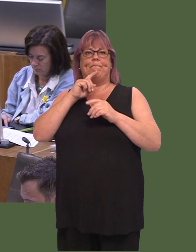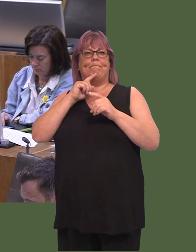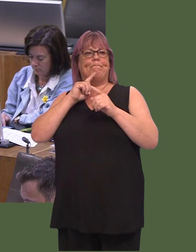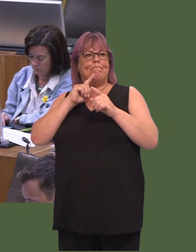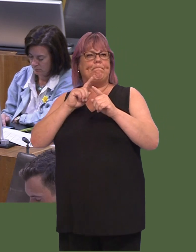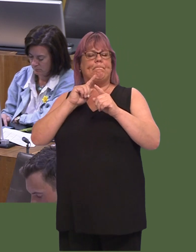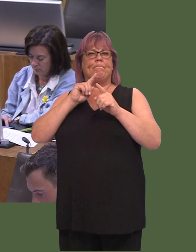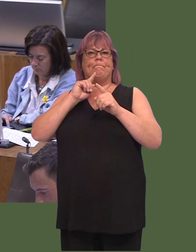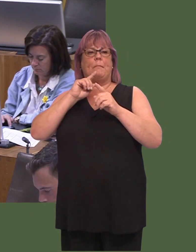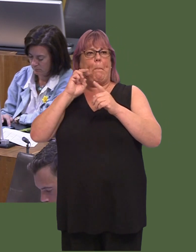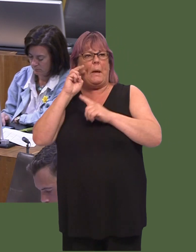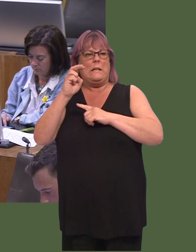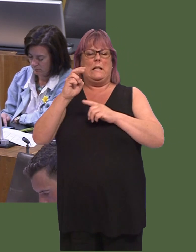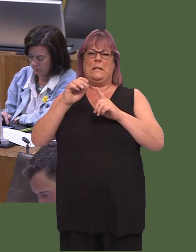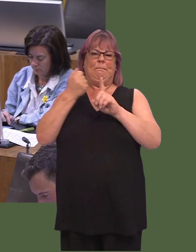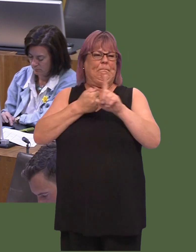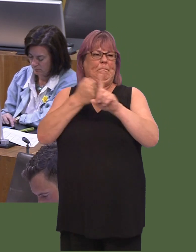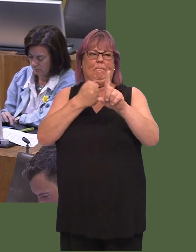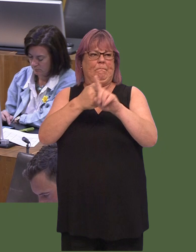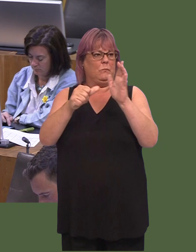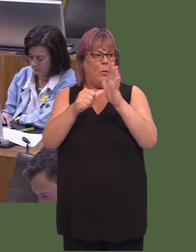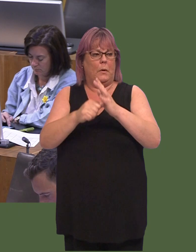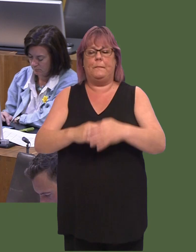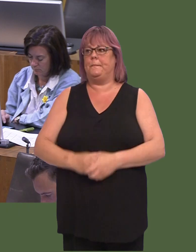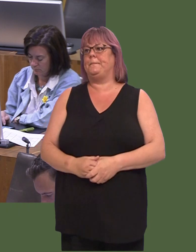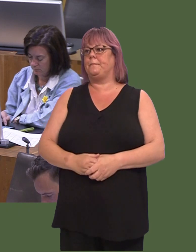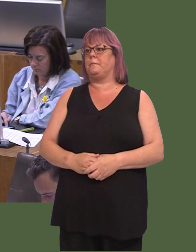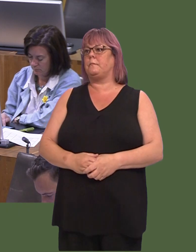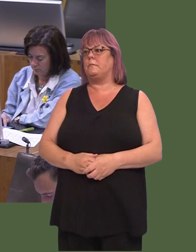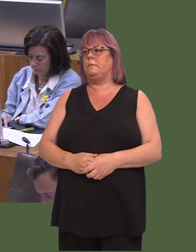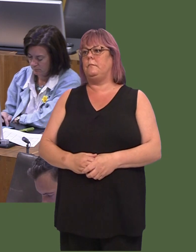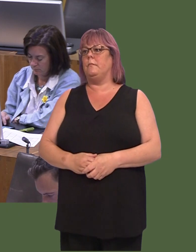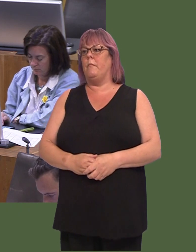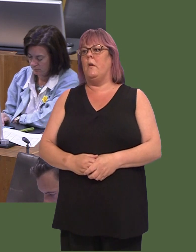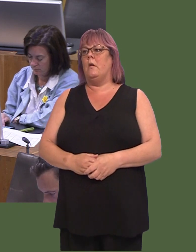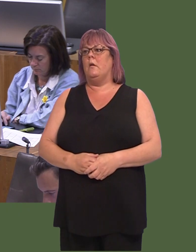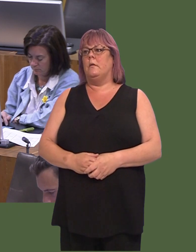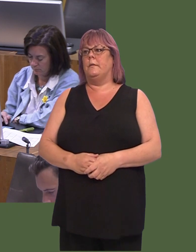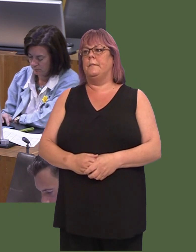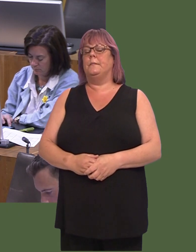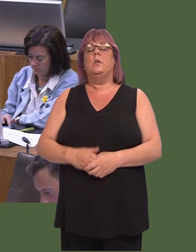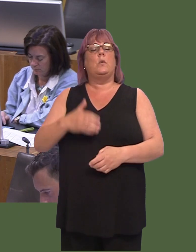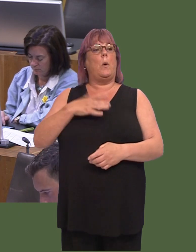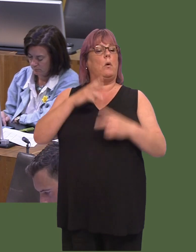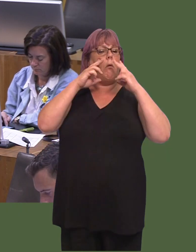So, we will have greater control, and we can, obviously, look at sharing that control with local government over the next few years.